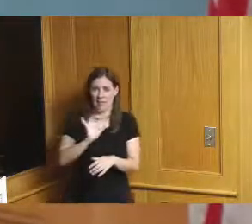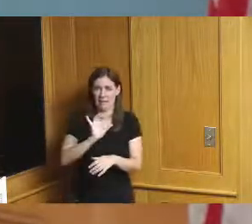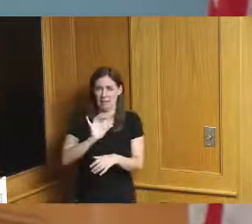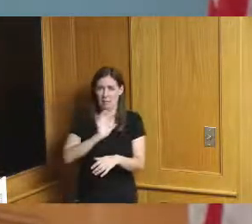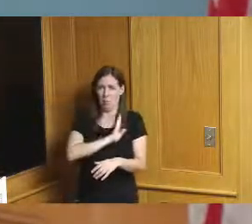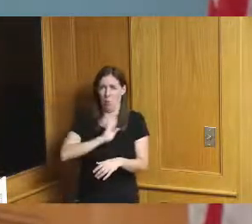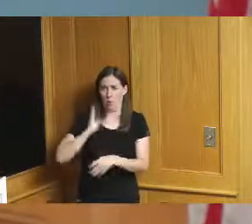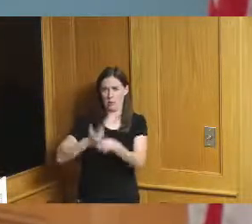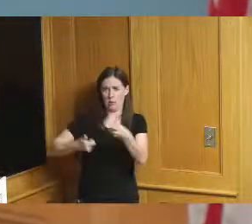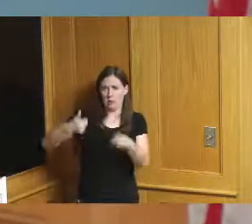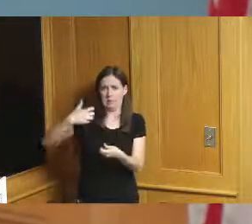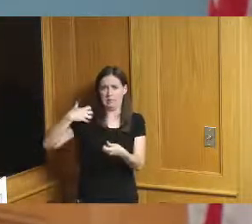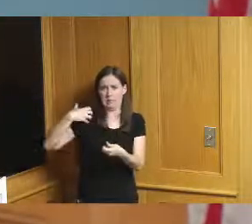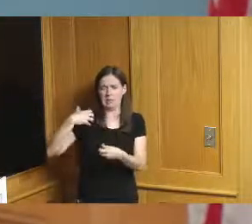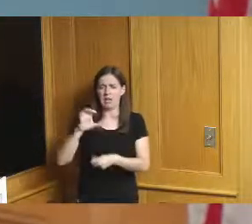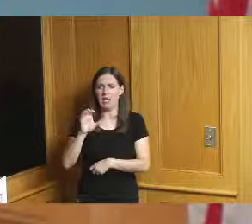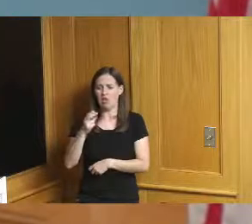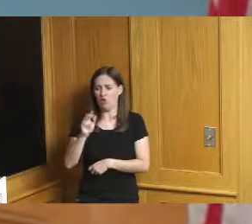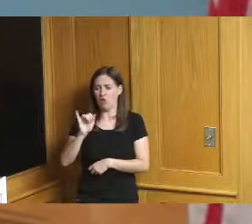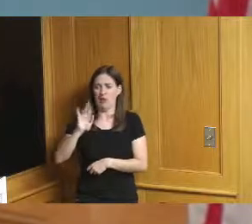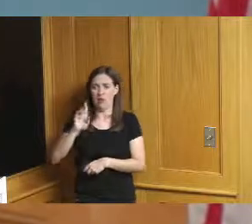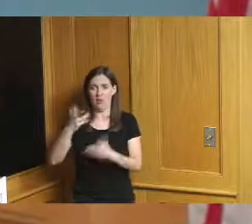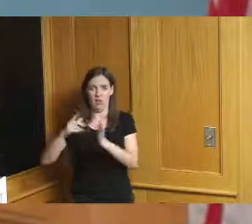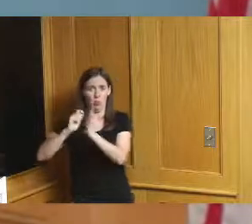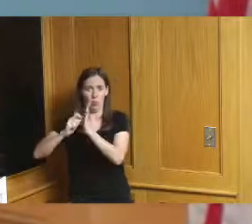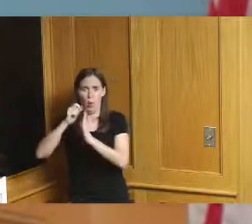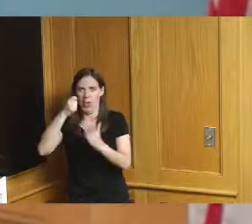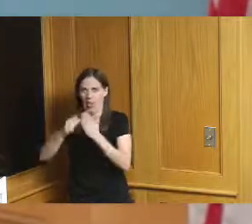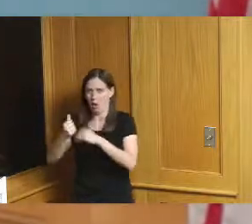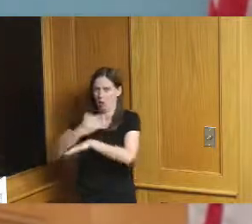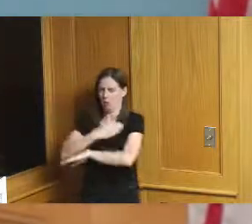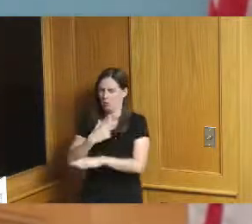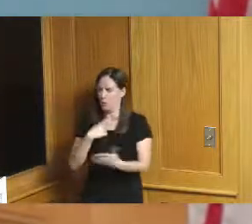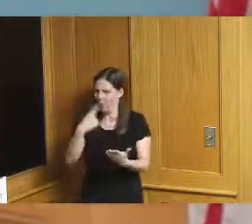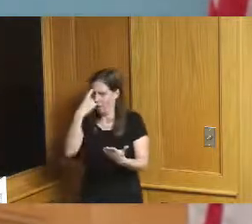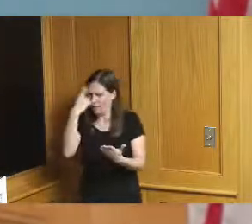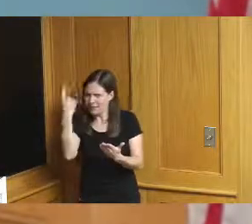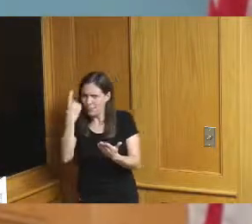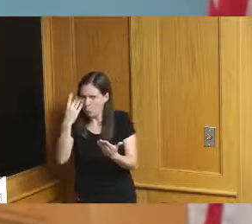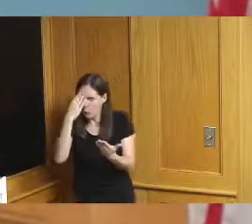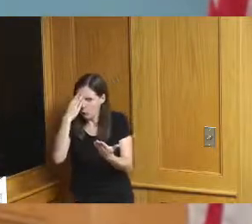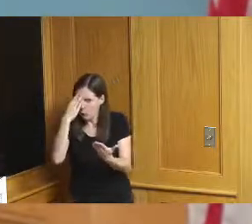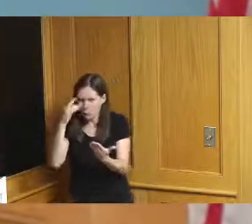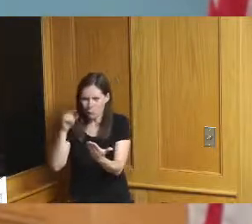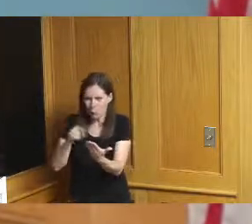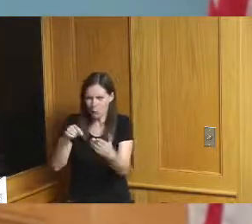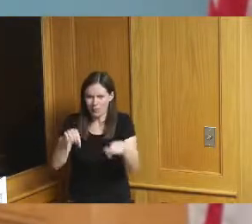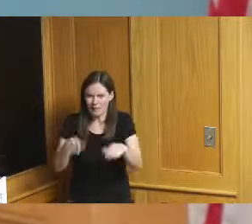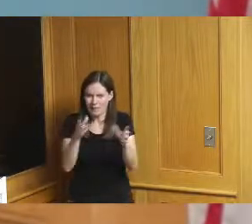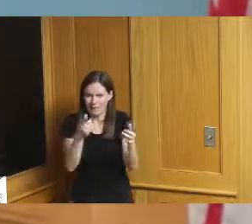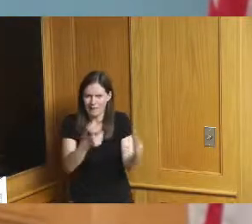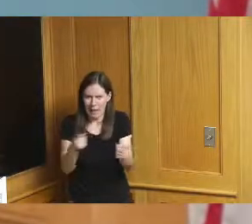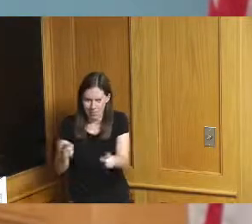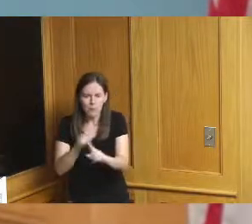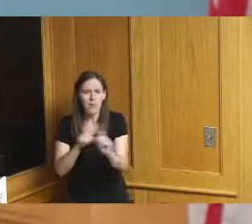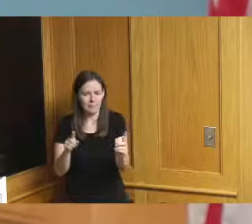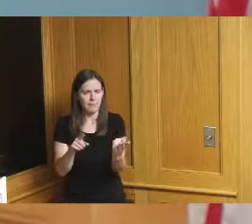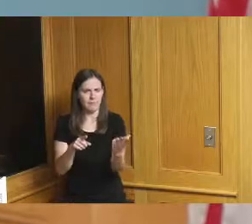it so somebody knew about something but anyway we got some letter here and i think it's backwards to